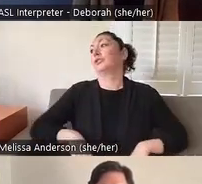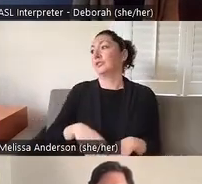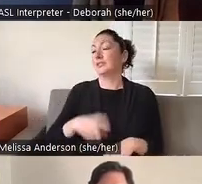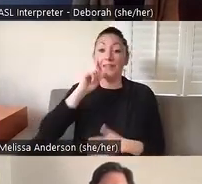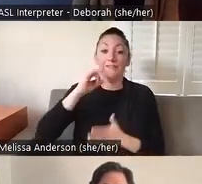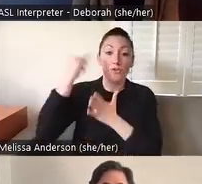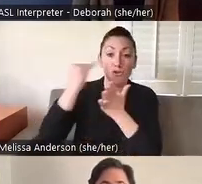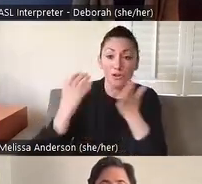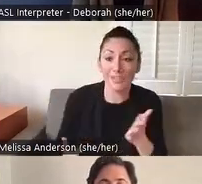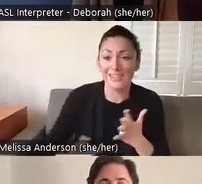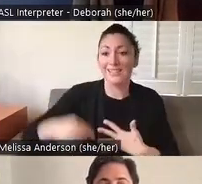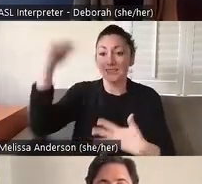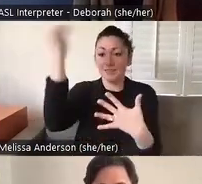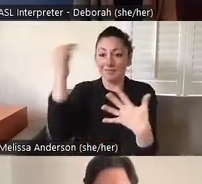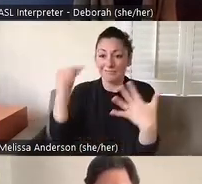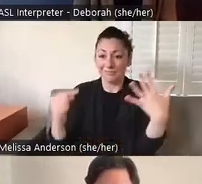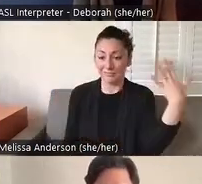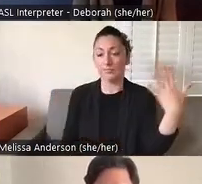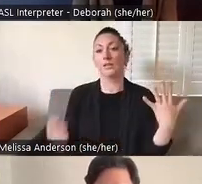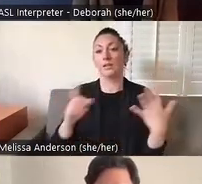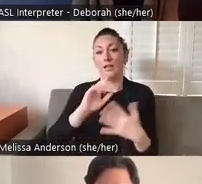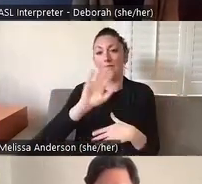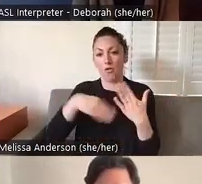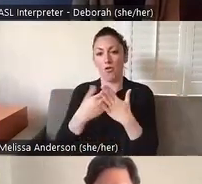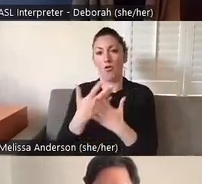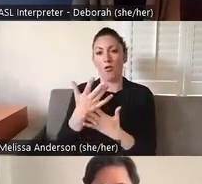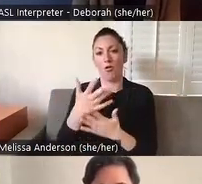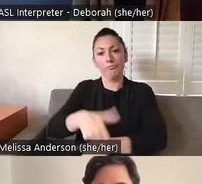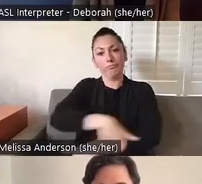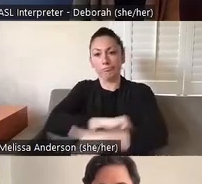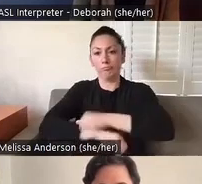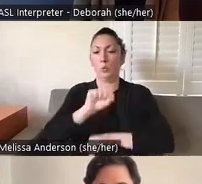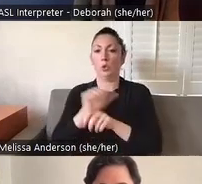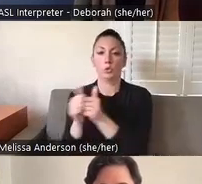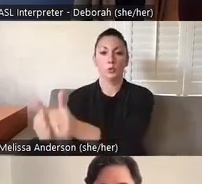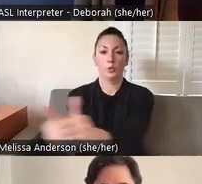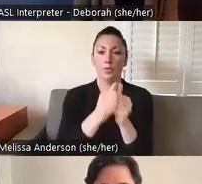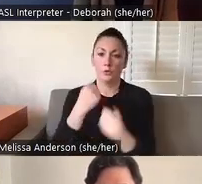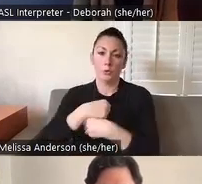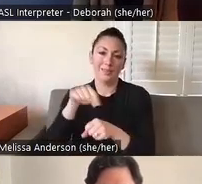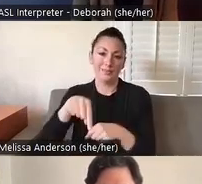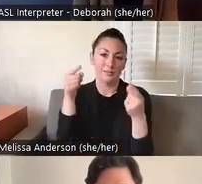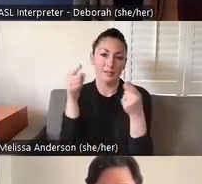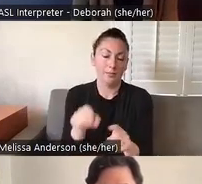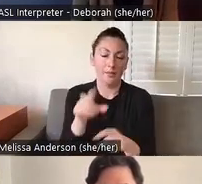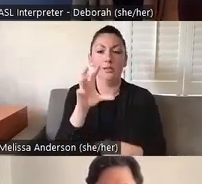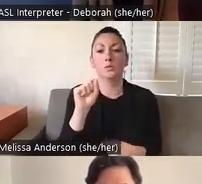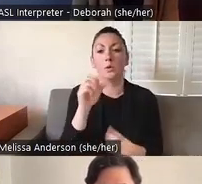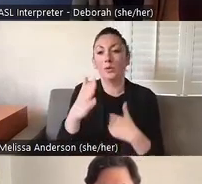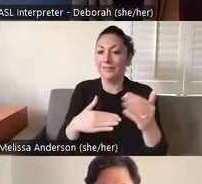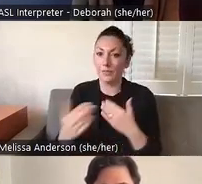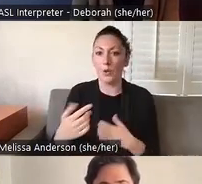Deaf actors, Deaf artists, just a wide variety of people who have worked together to make this